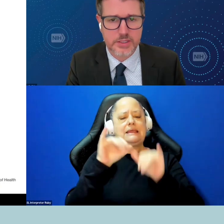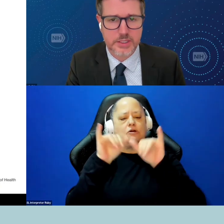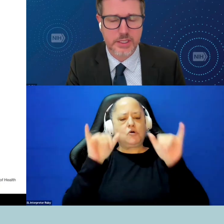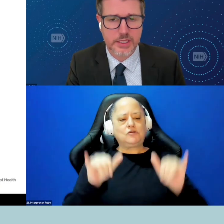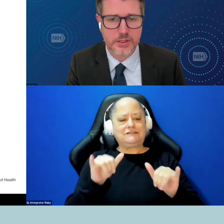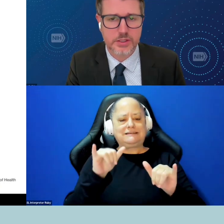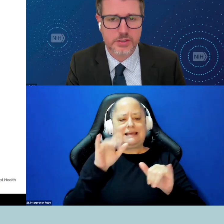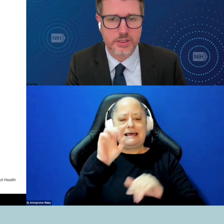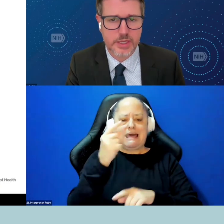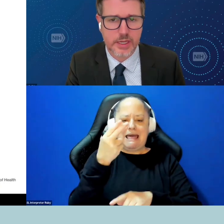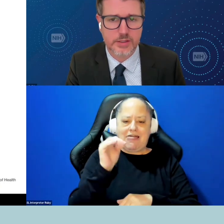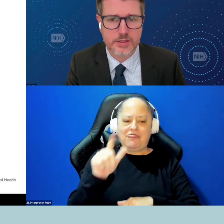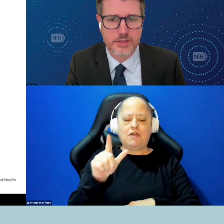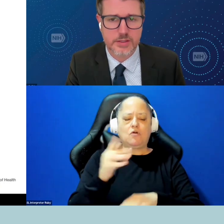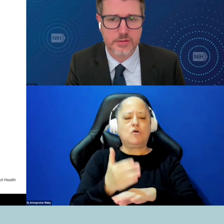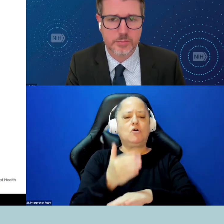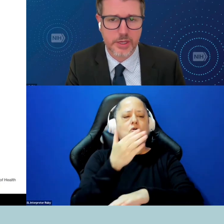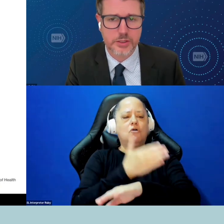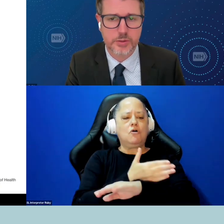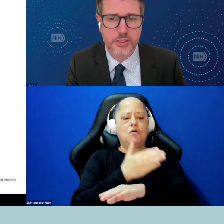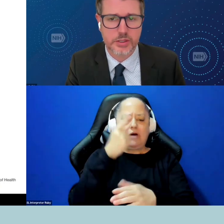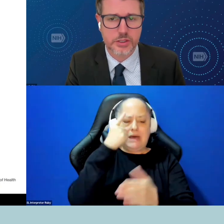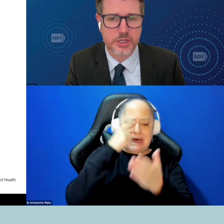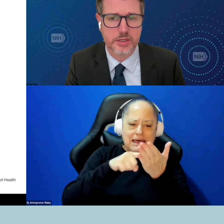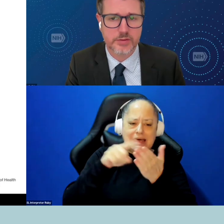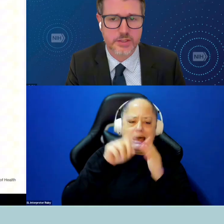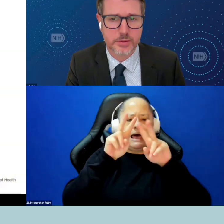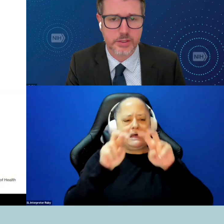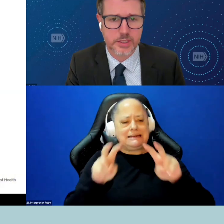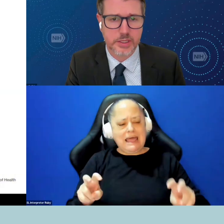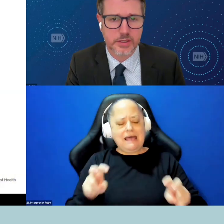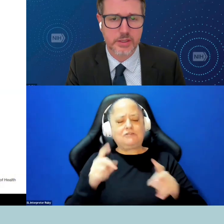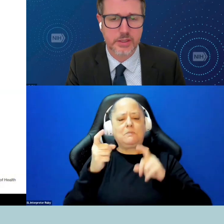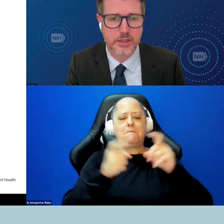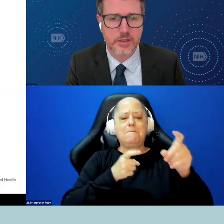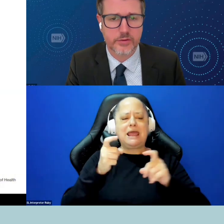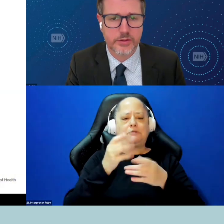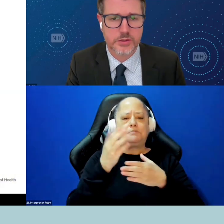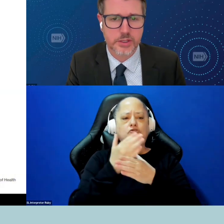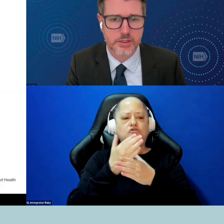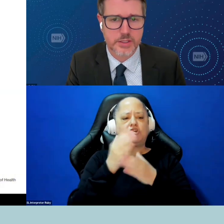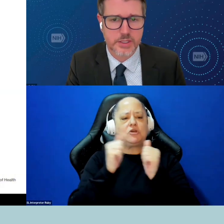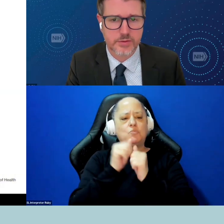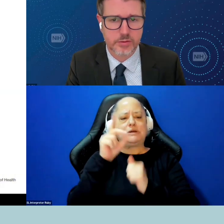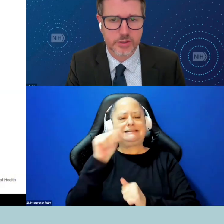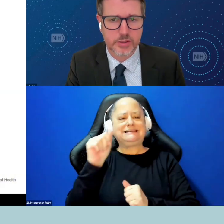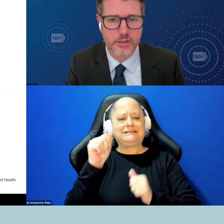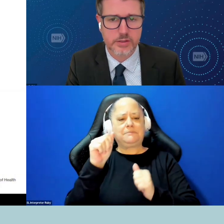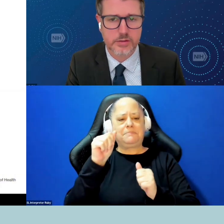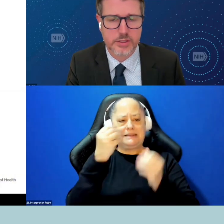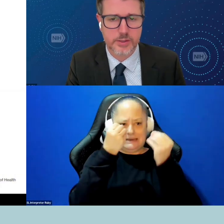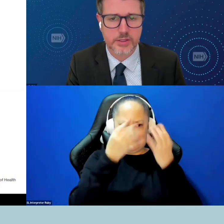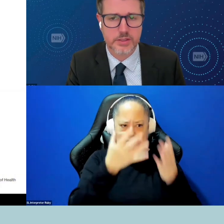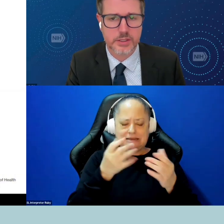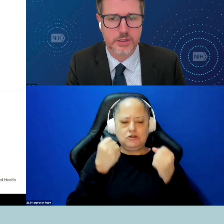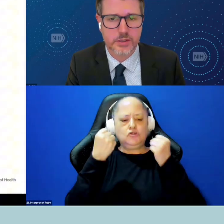standardized collection, analysis, management, and sharing of disability data further strengthens scientific rigor, transparency,